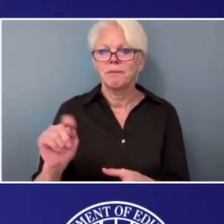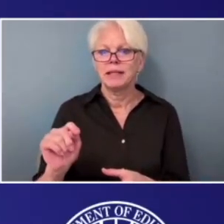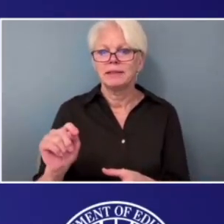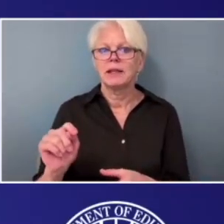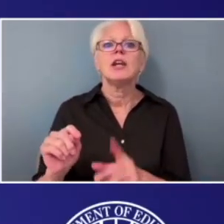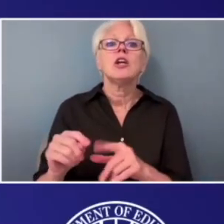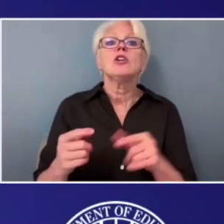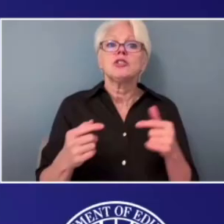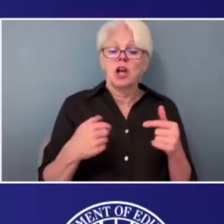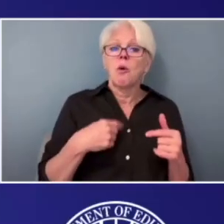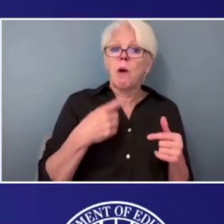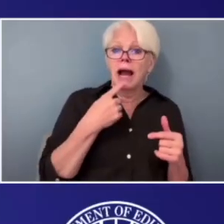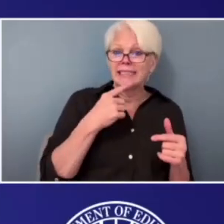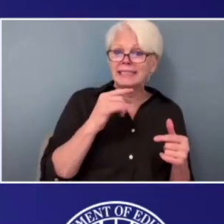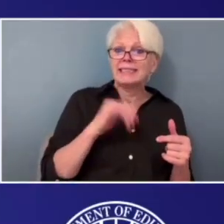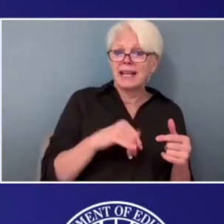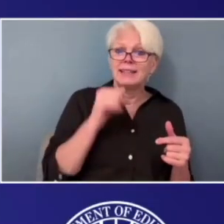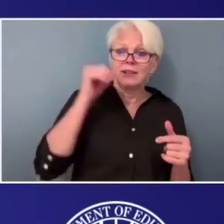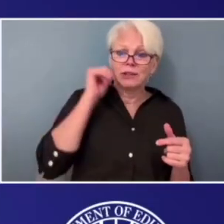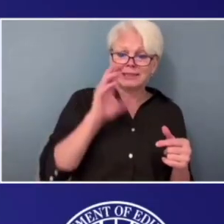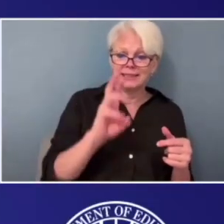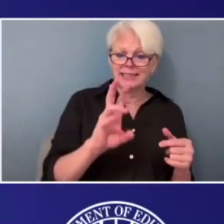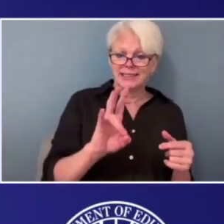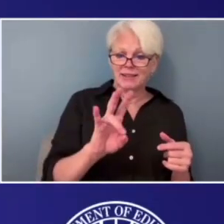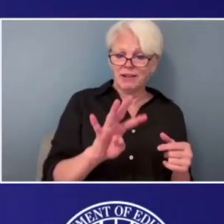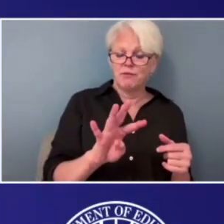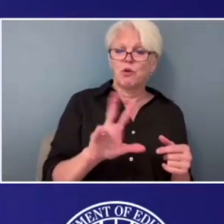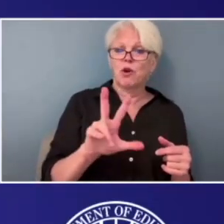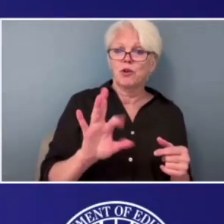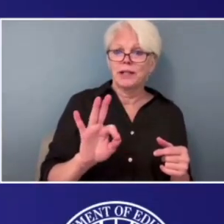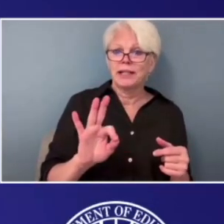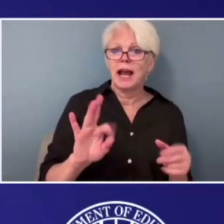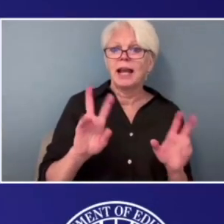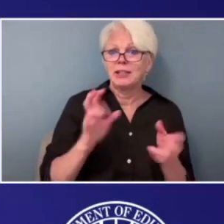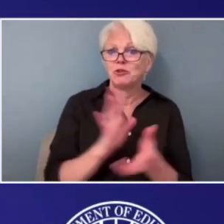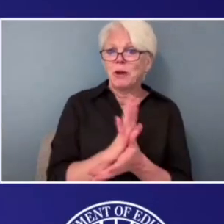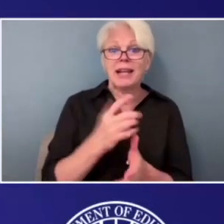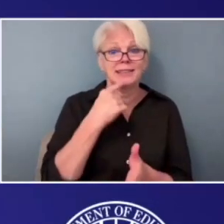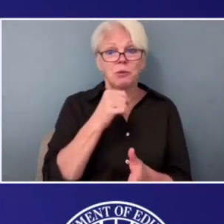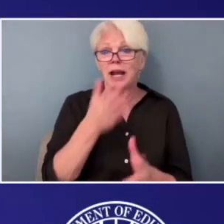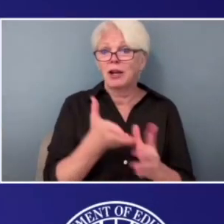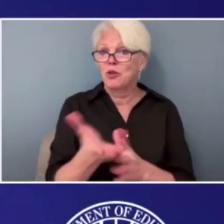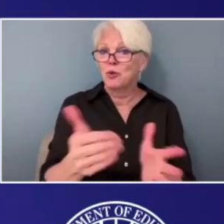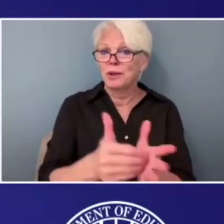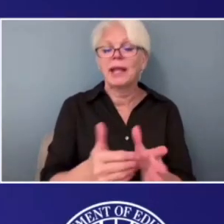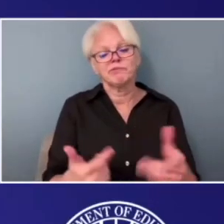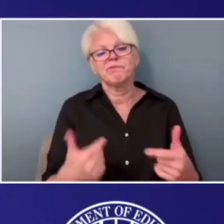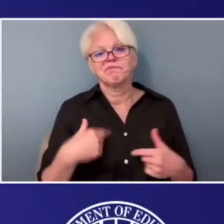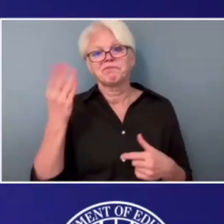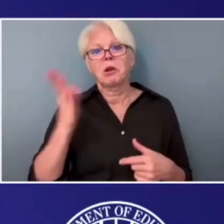674.39, we will, we will because we're going to be making some changes.